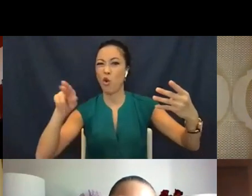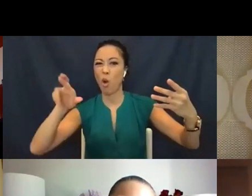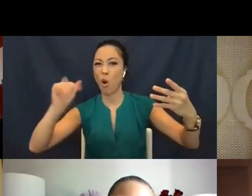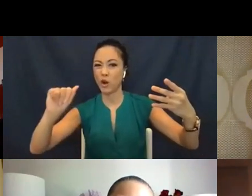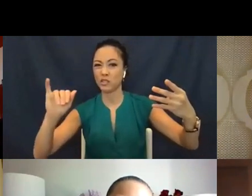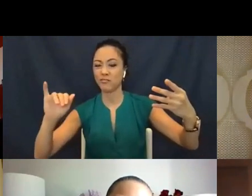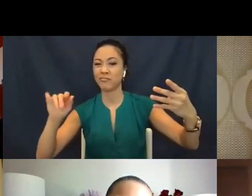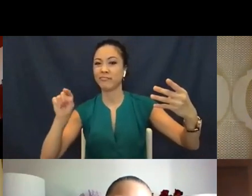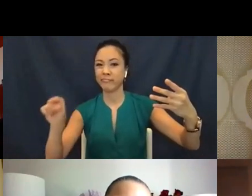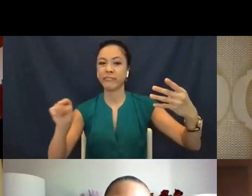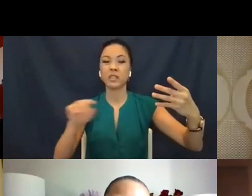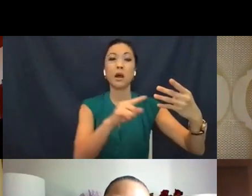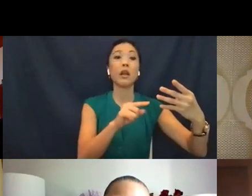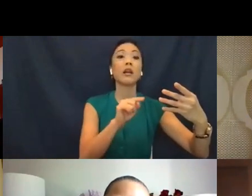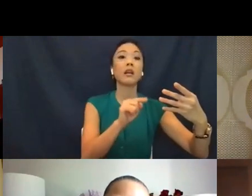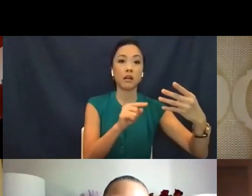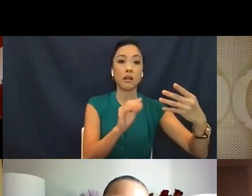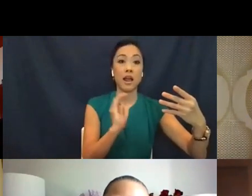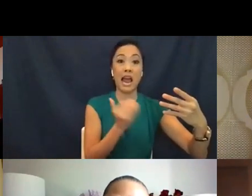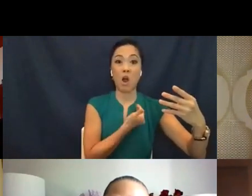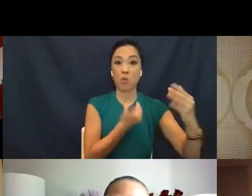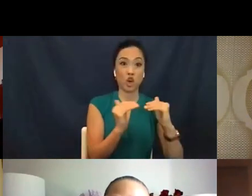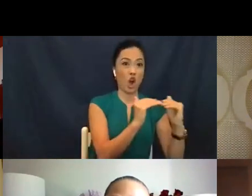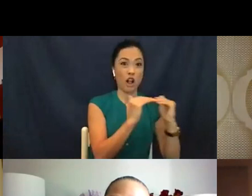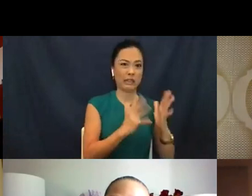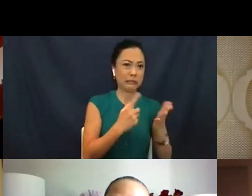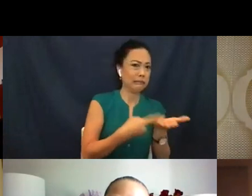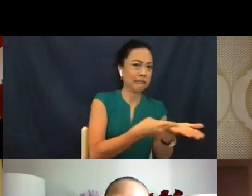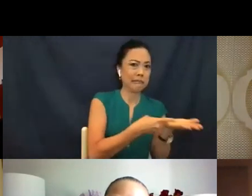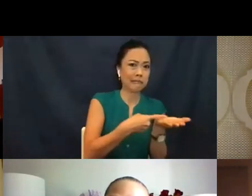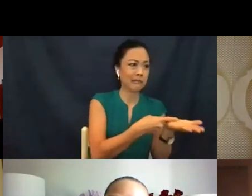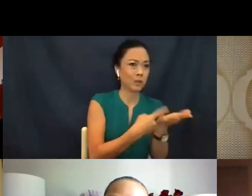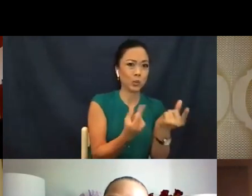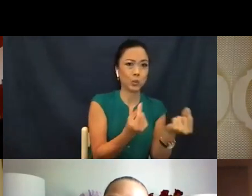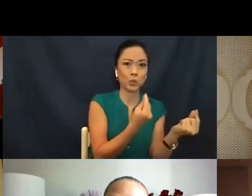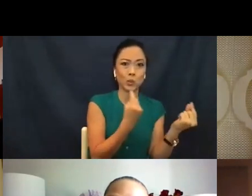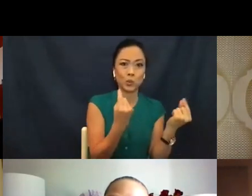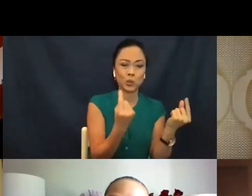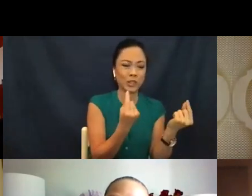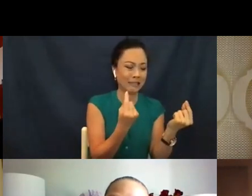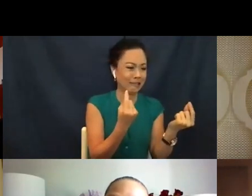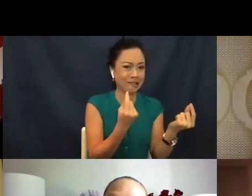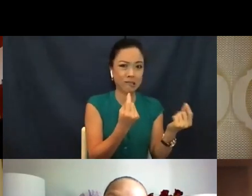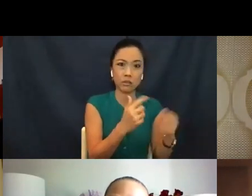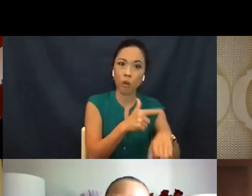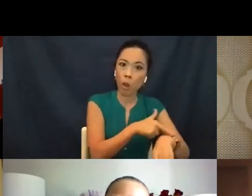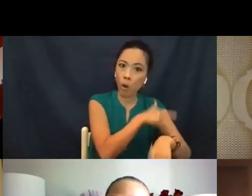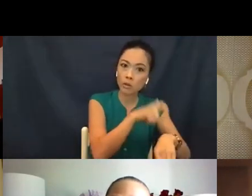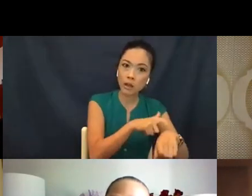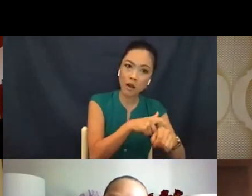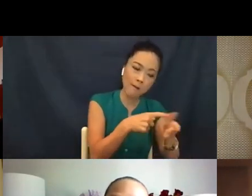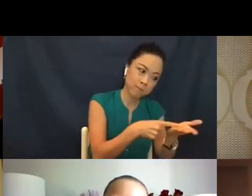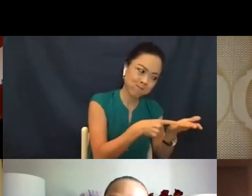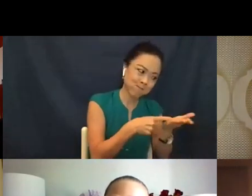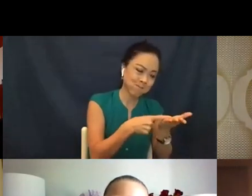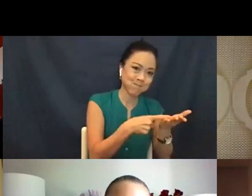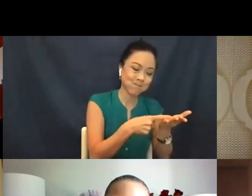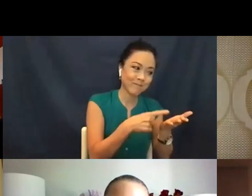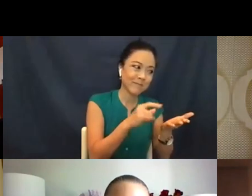18:00:59 of our colleagues to make the decision to recognize that we were going into this